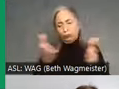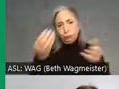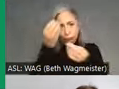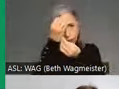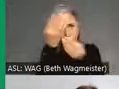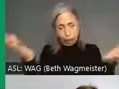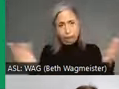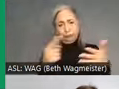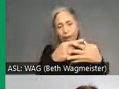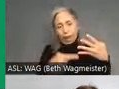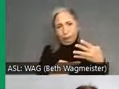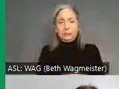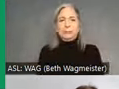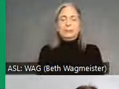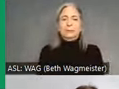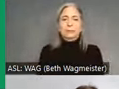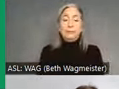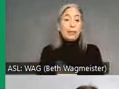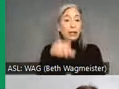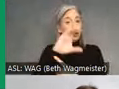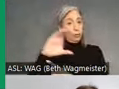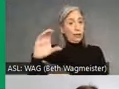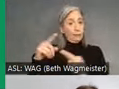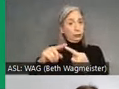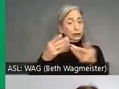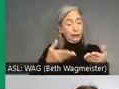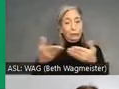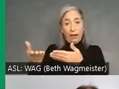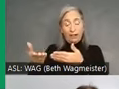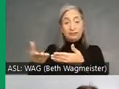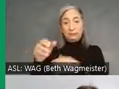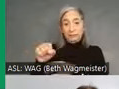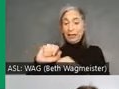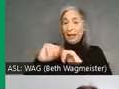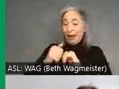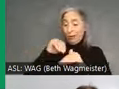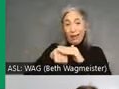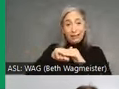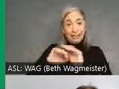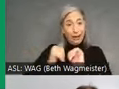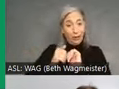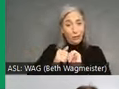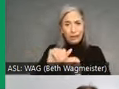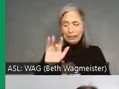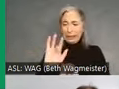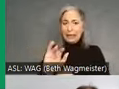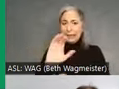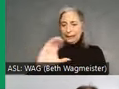to go over. Closed captioning is provided. To enable closed captioning, select the CC icon at